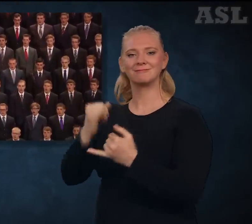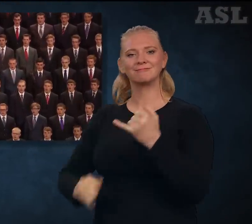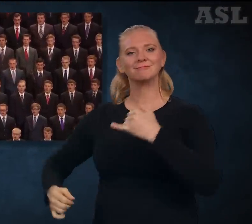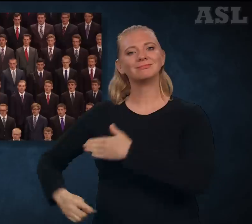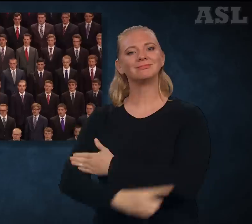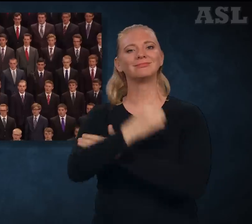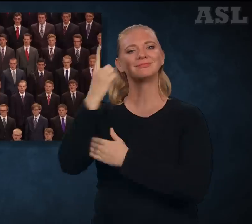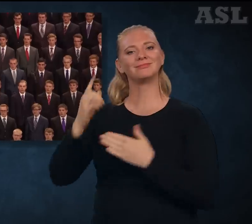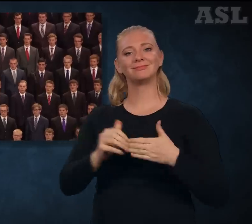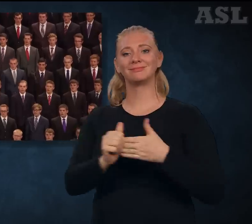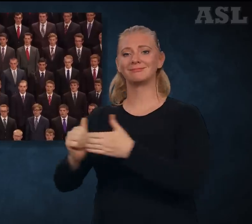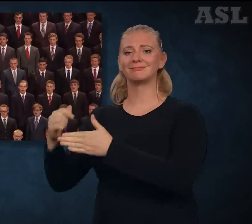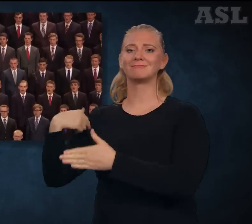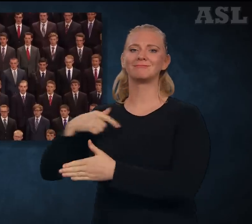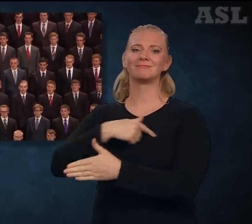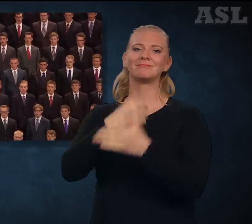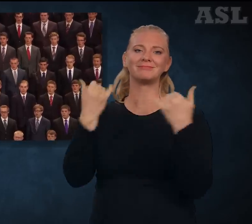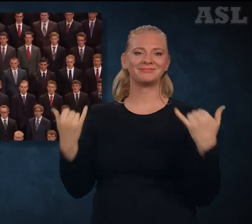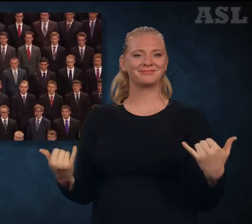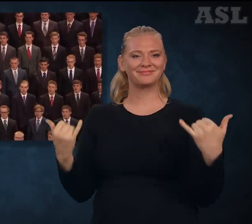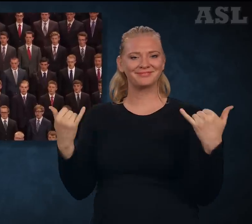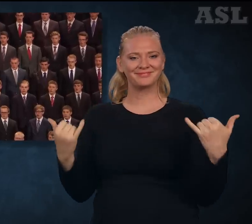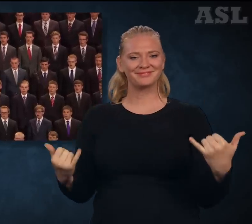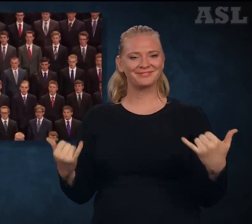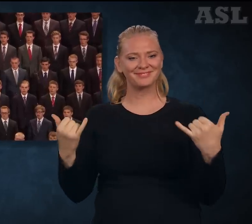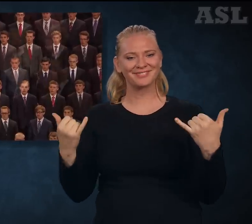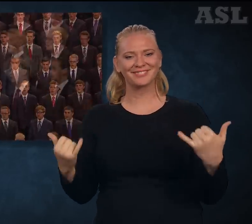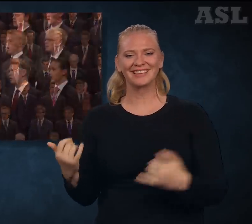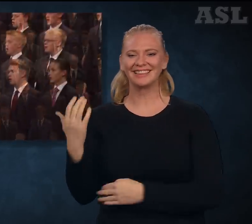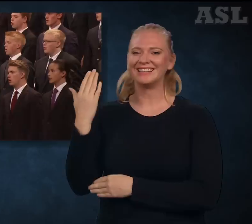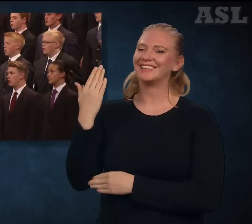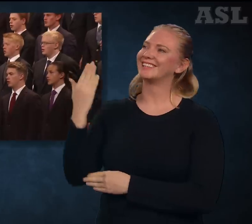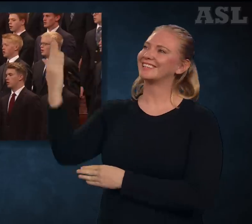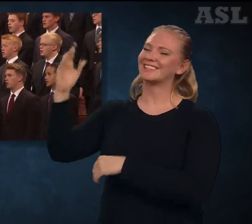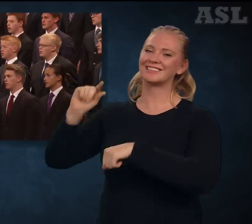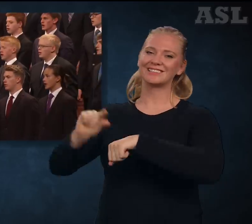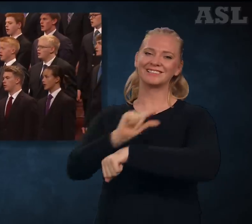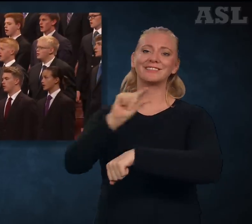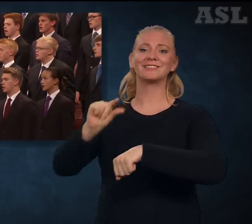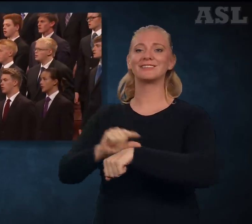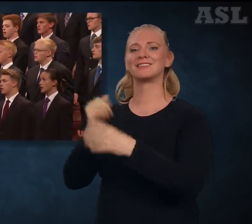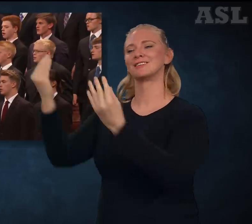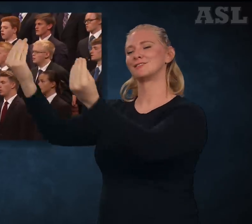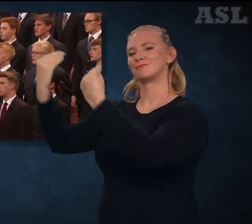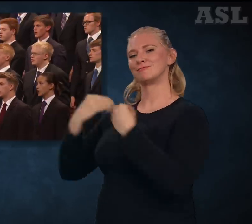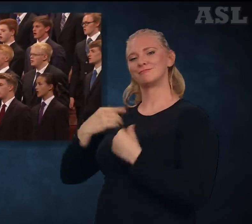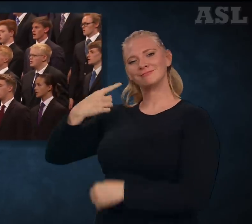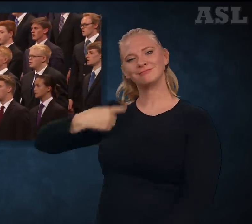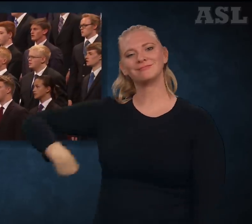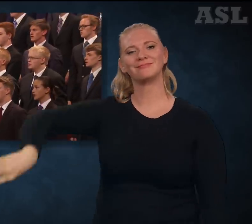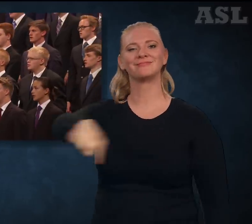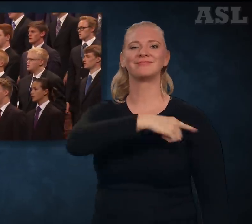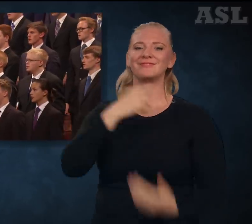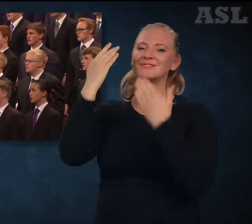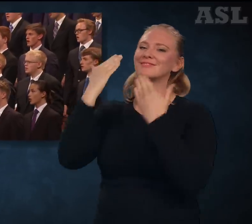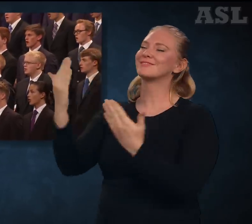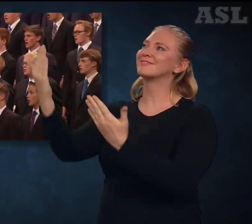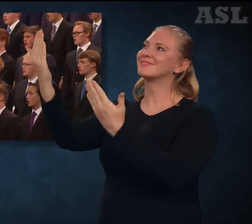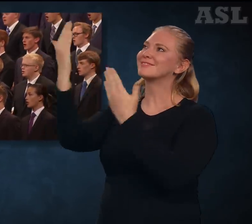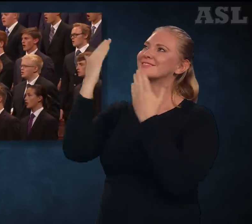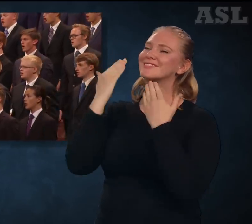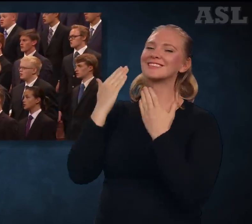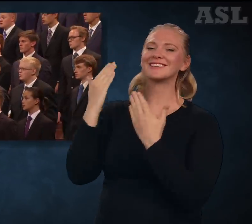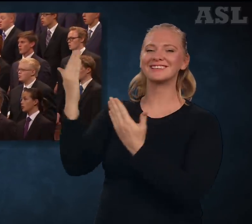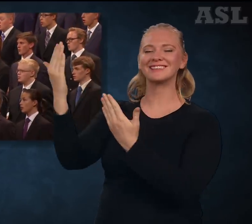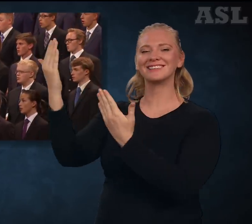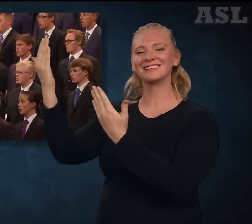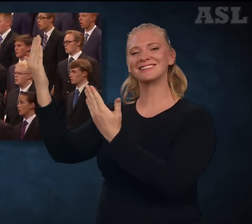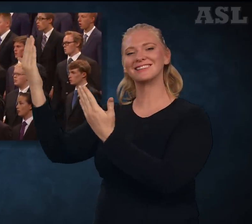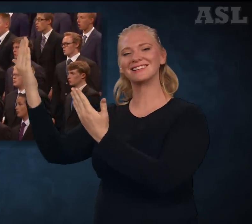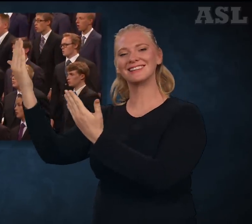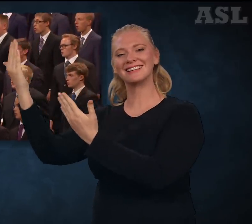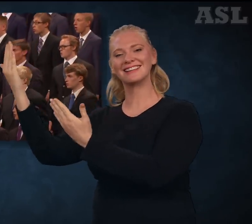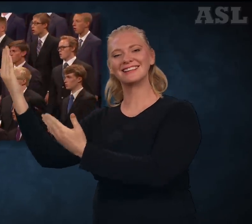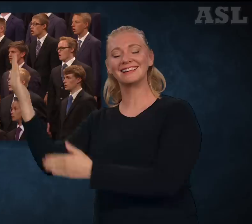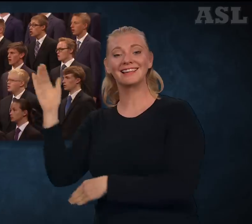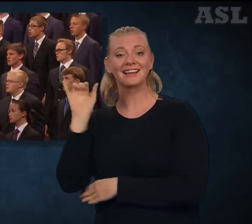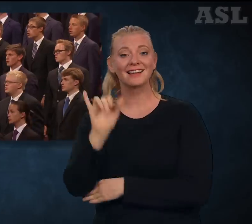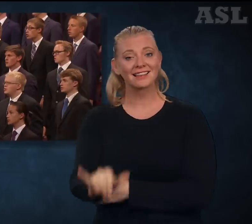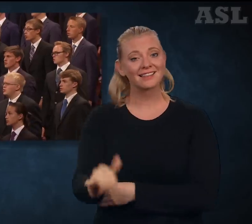TO GUIDE US IN THESE LATTER DAYS.